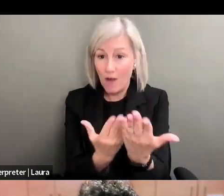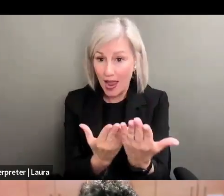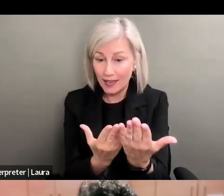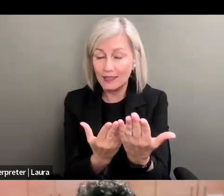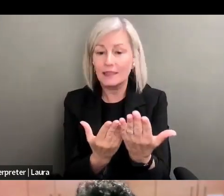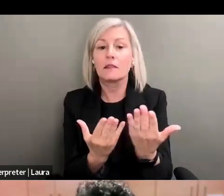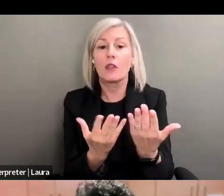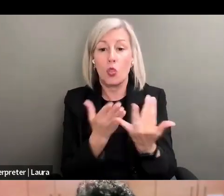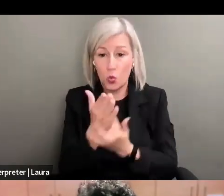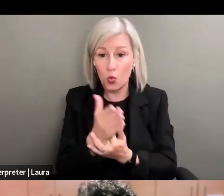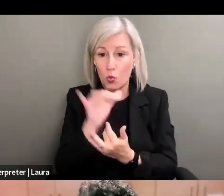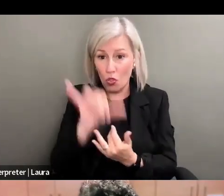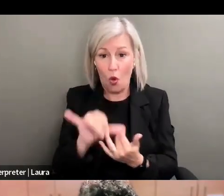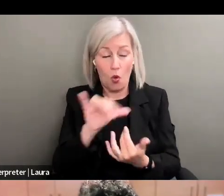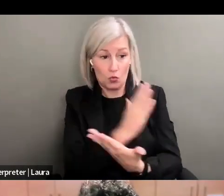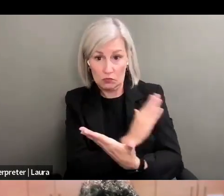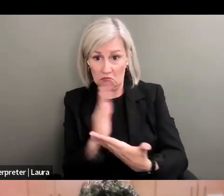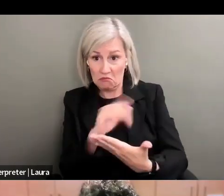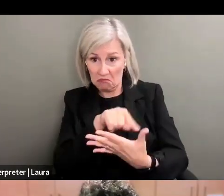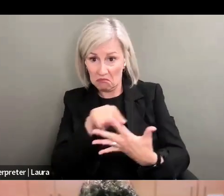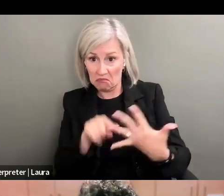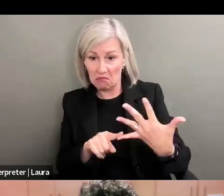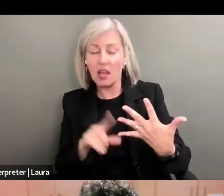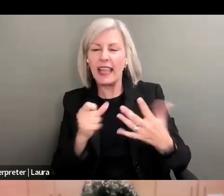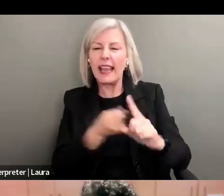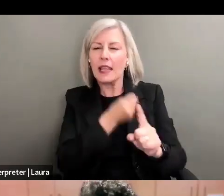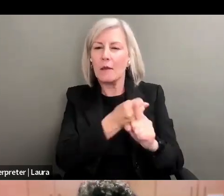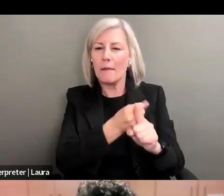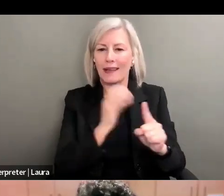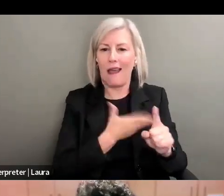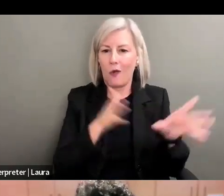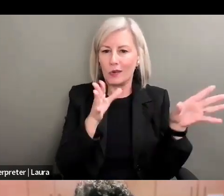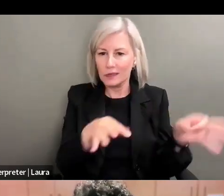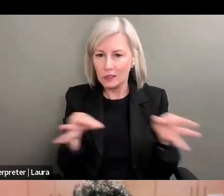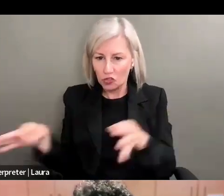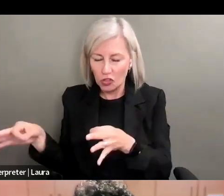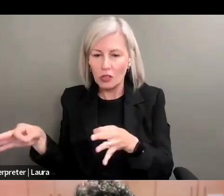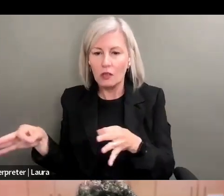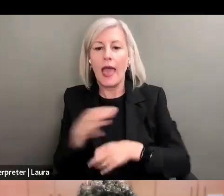can all impact our clinical decision making and our assisted listening device decision making.